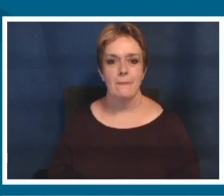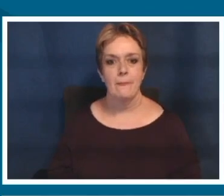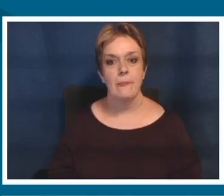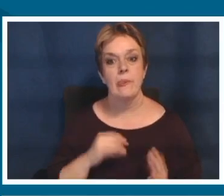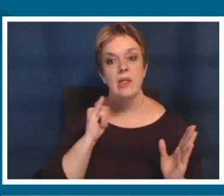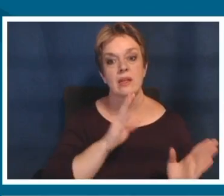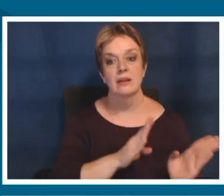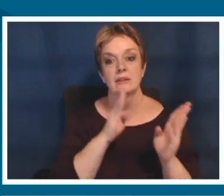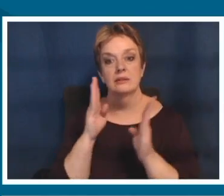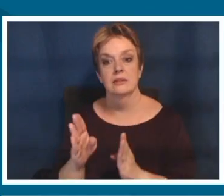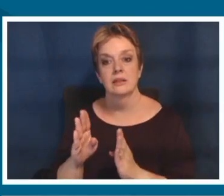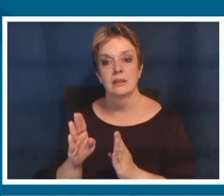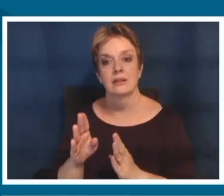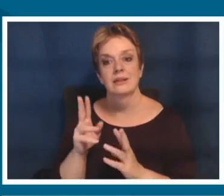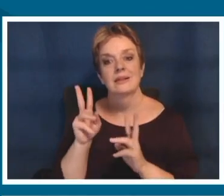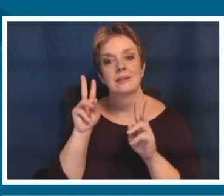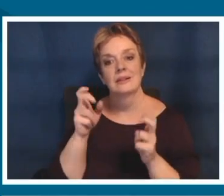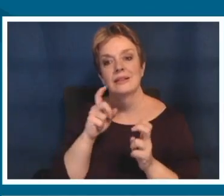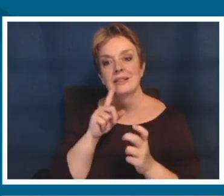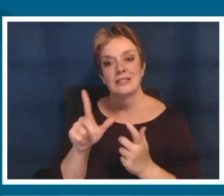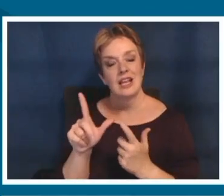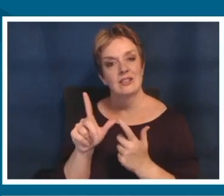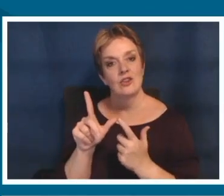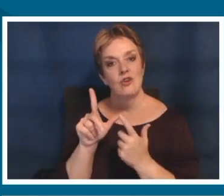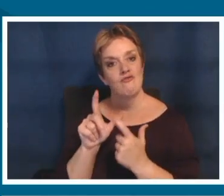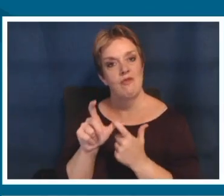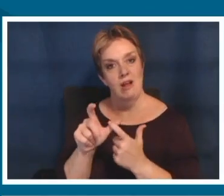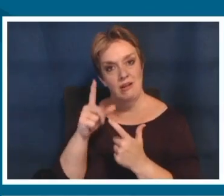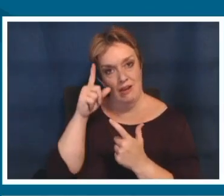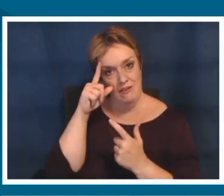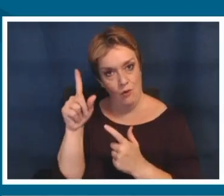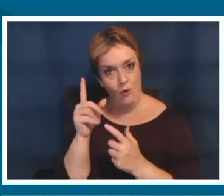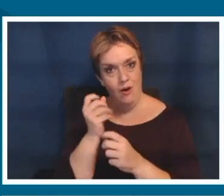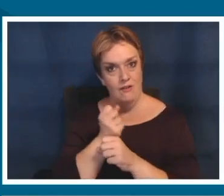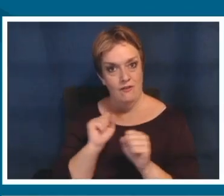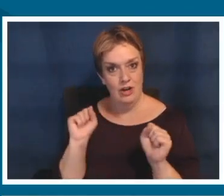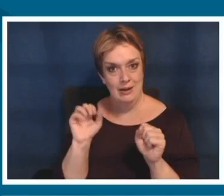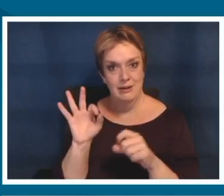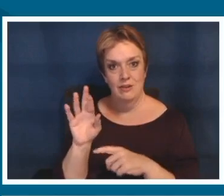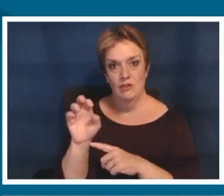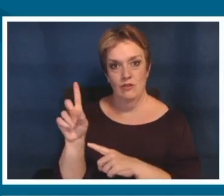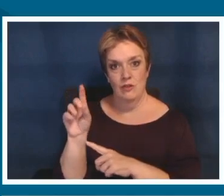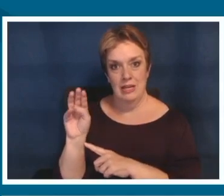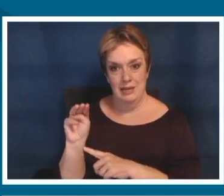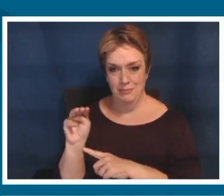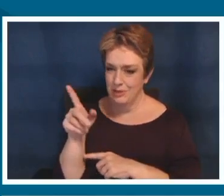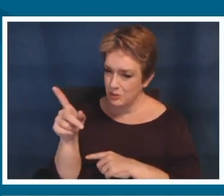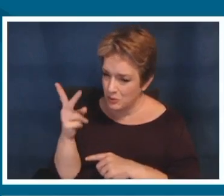allison you you've witnessed this one being formed